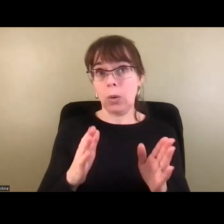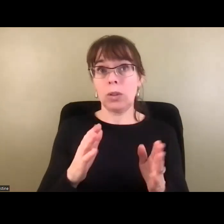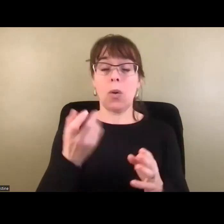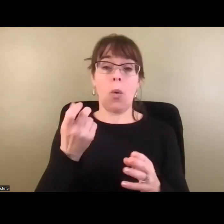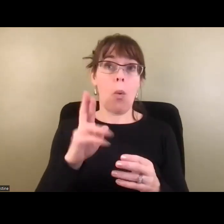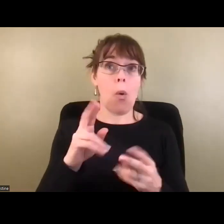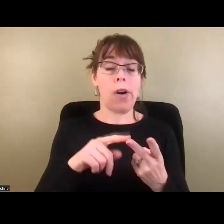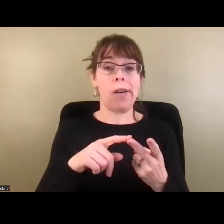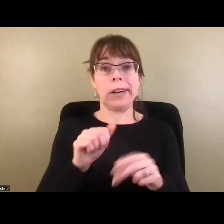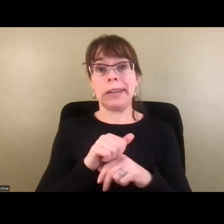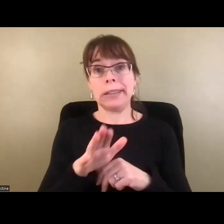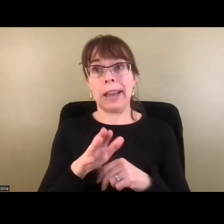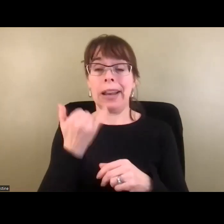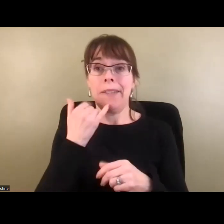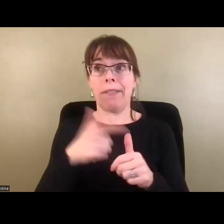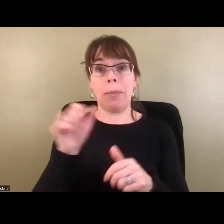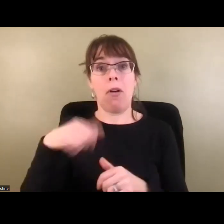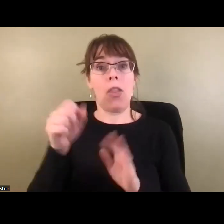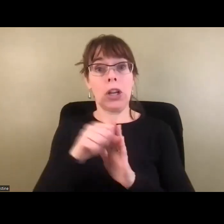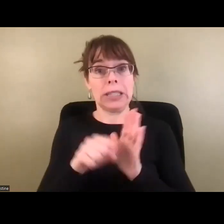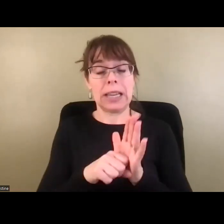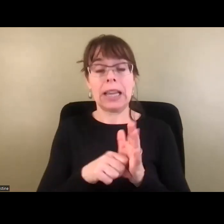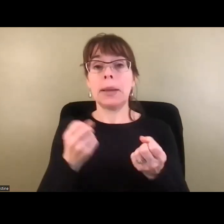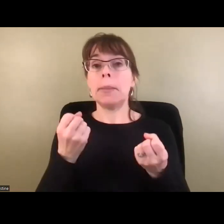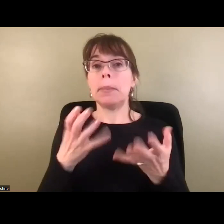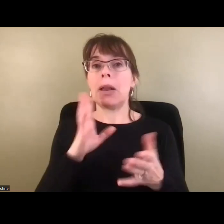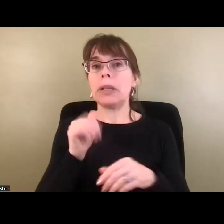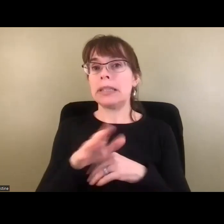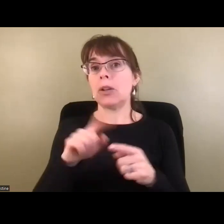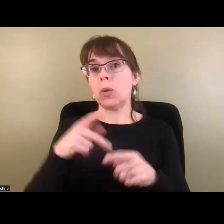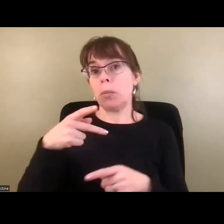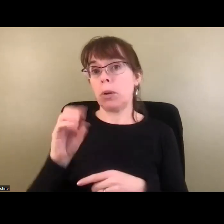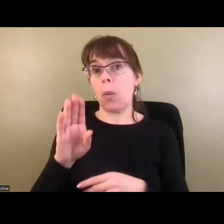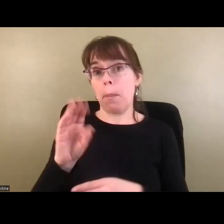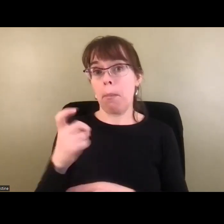or if they're traveling from out of state, many of them will send to a post office. And